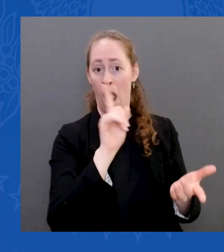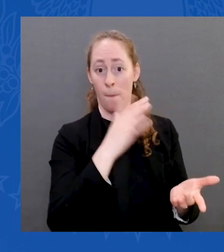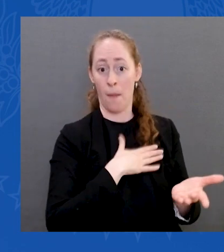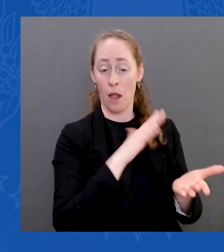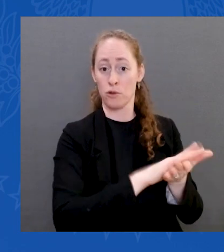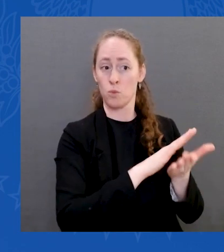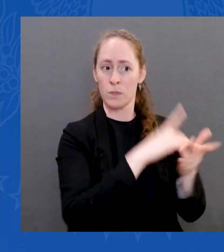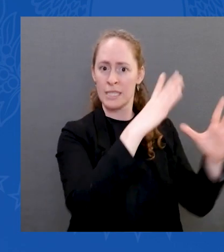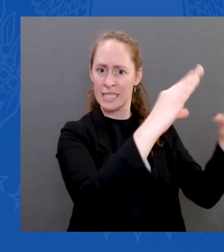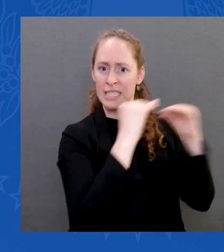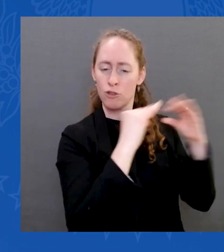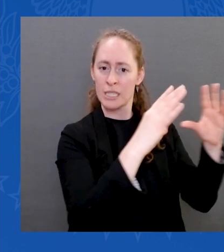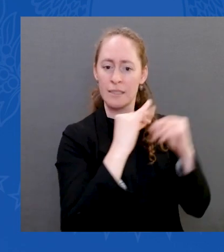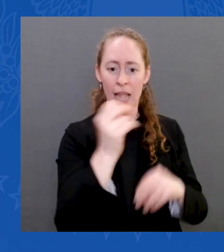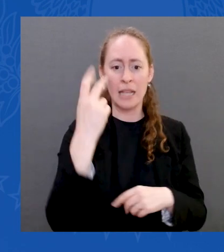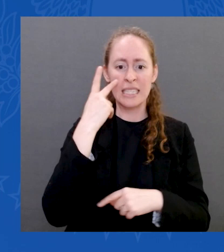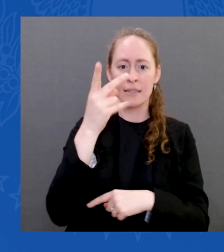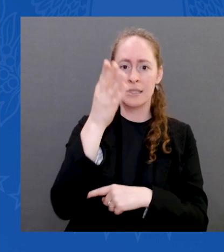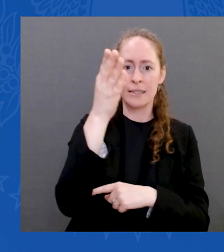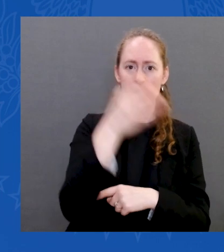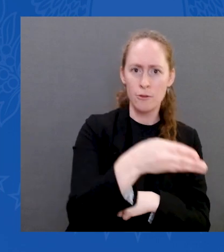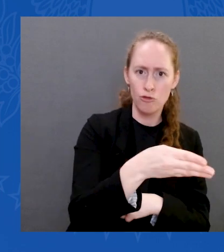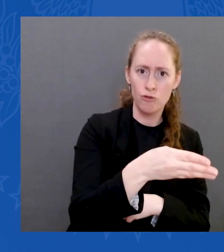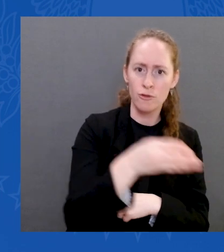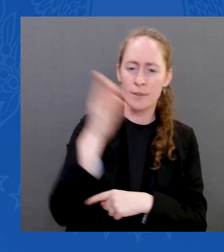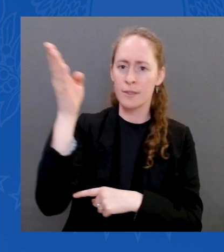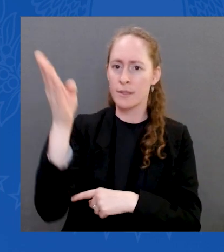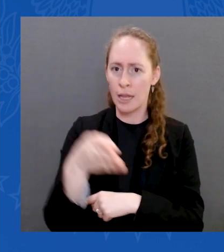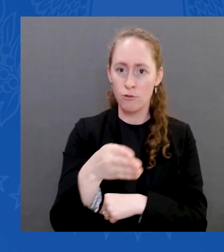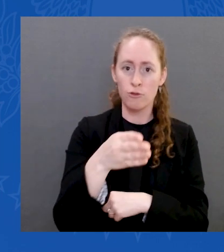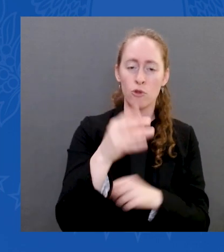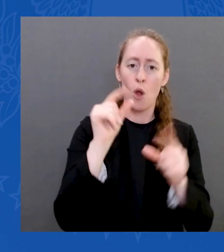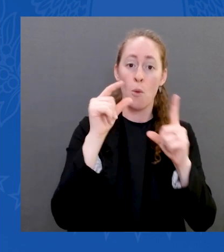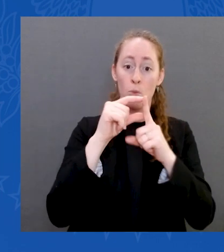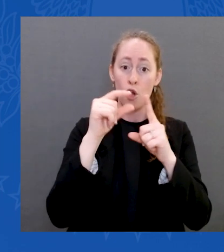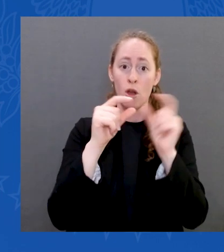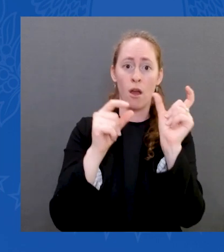Because, you know, an awful lot of people who are -- I can't sing worth a damn, but the people --